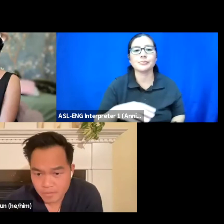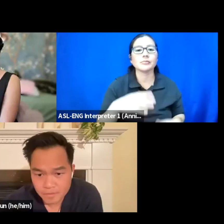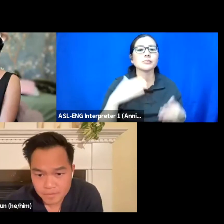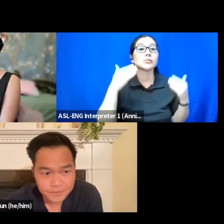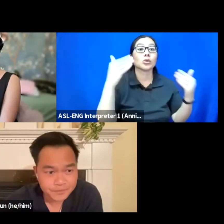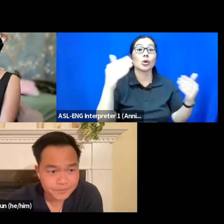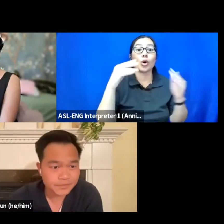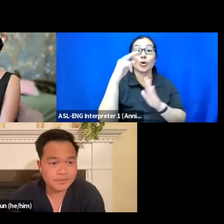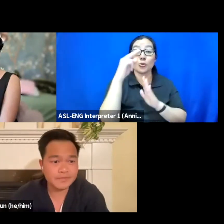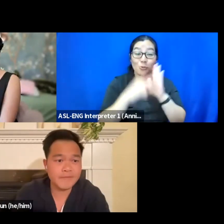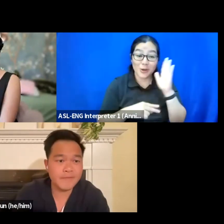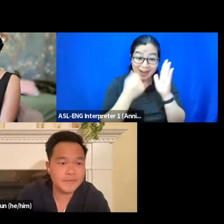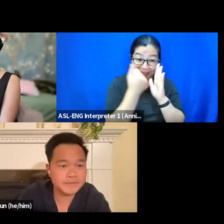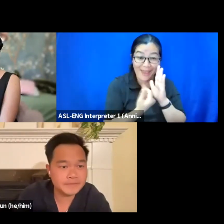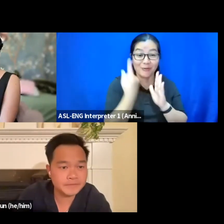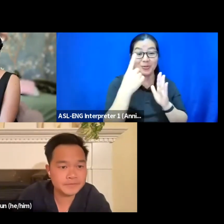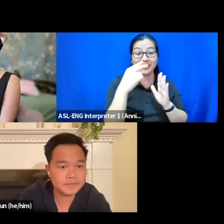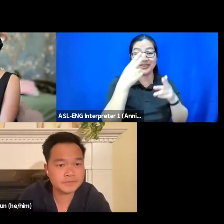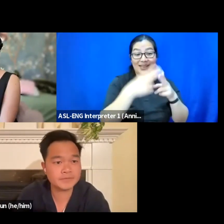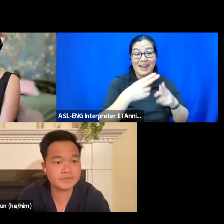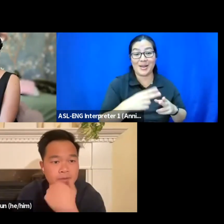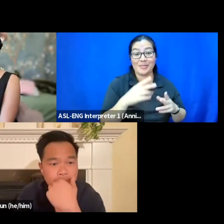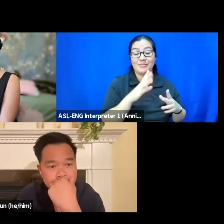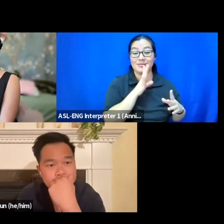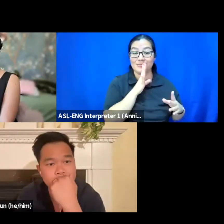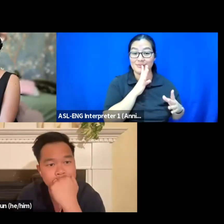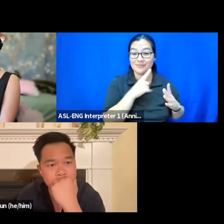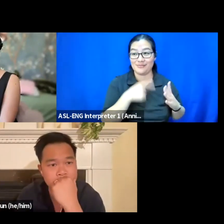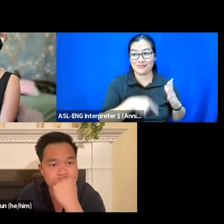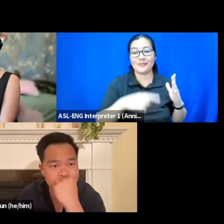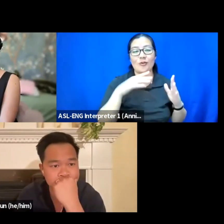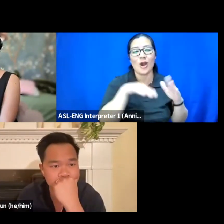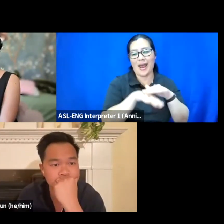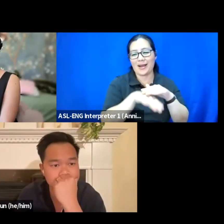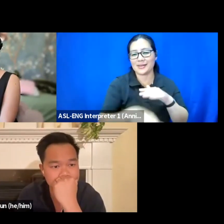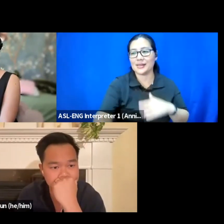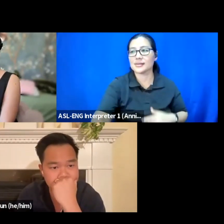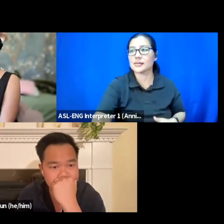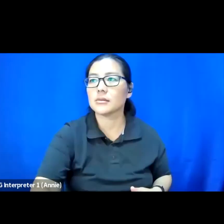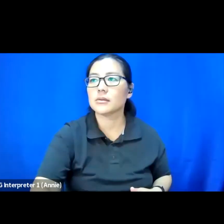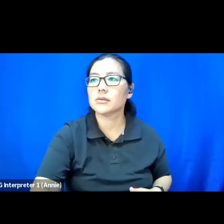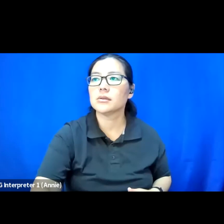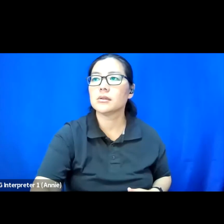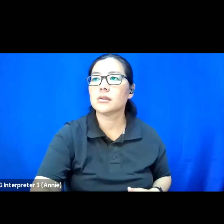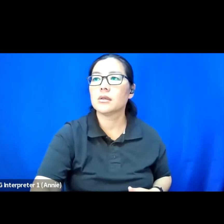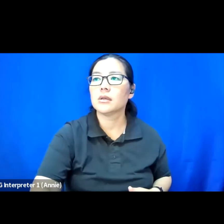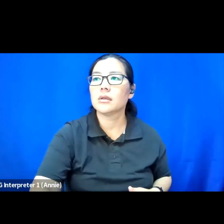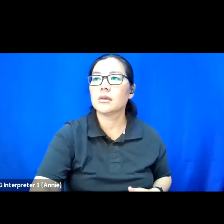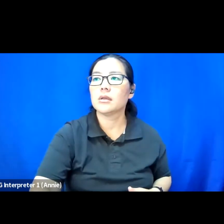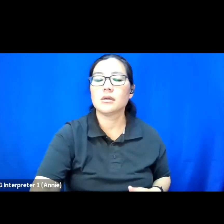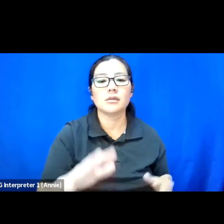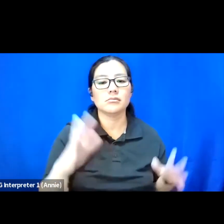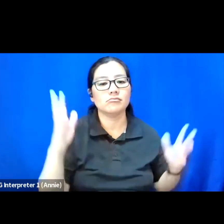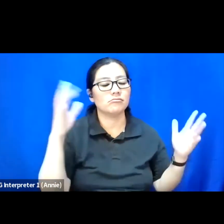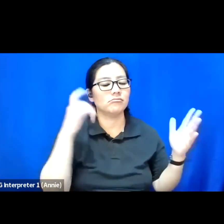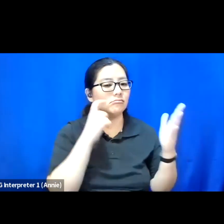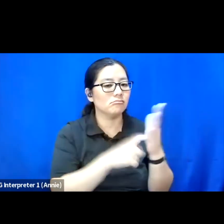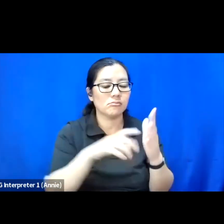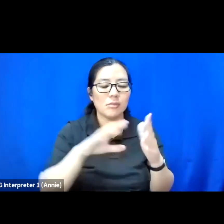Congrats to our winners. We'll move on to the next one, and thank you to our Longmore Fellow, Katie,